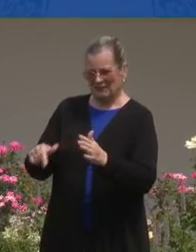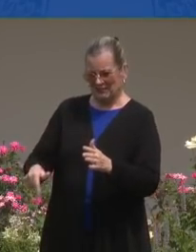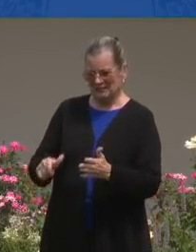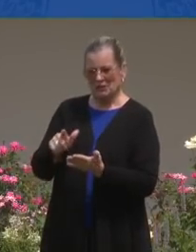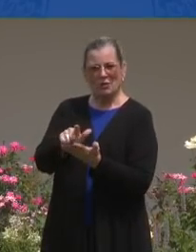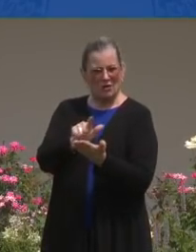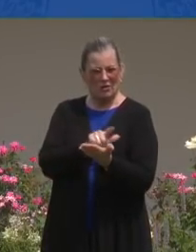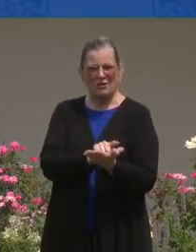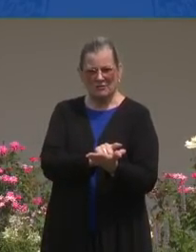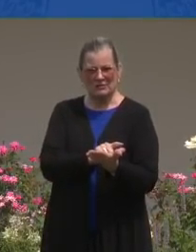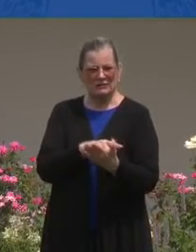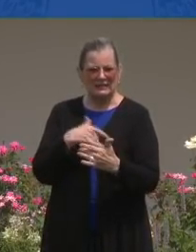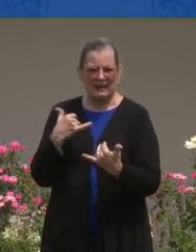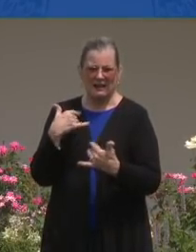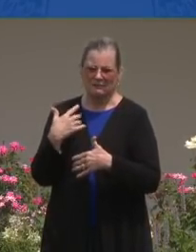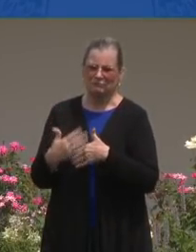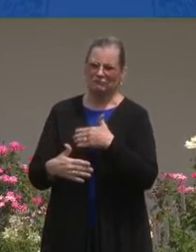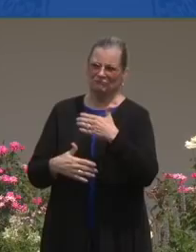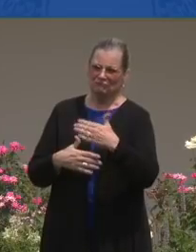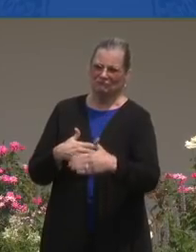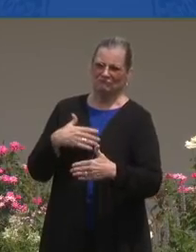Thirty one years ago, after its passage,